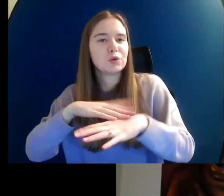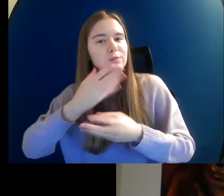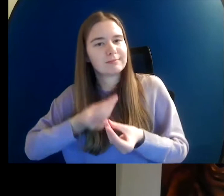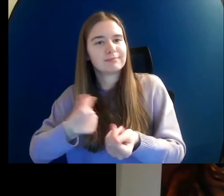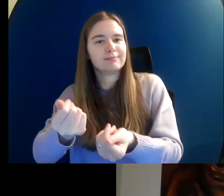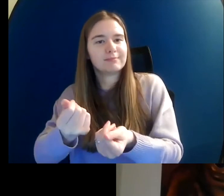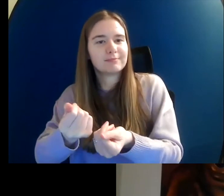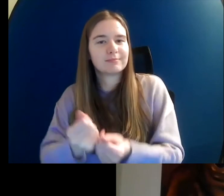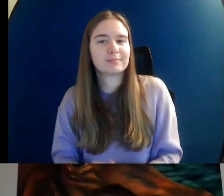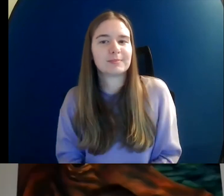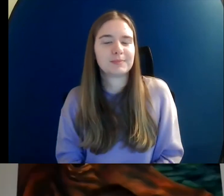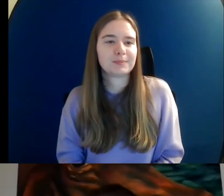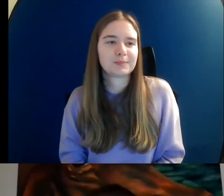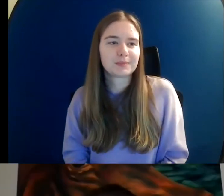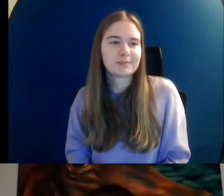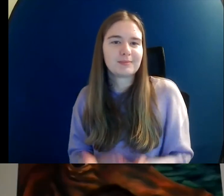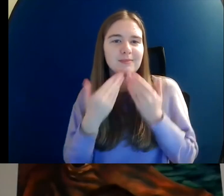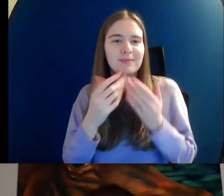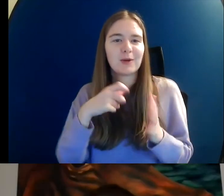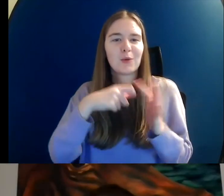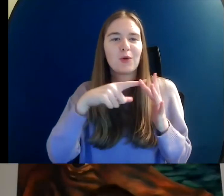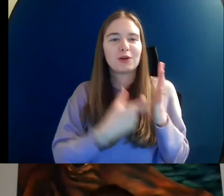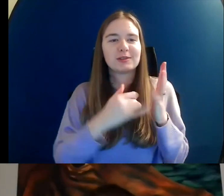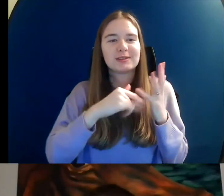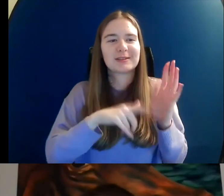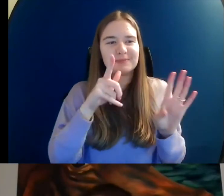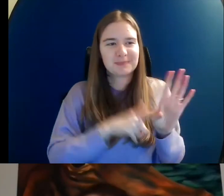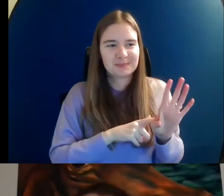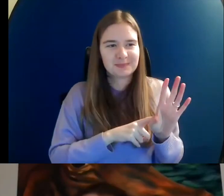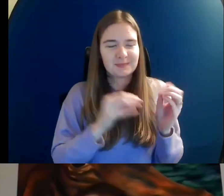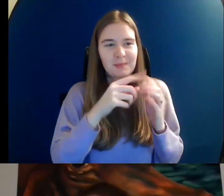Thank you. Thank you so much, Kirsty, Beth and Noah,